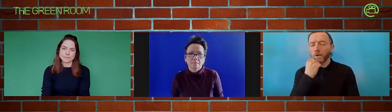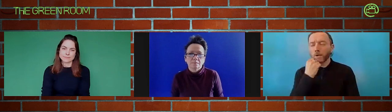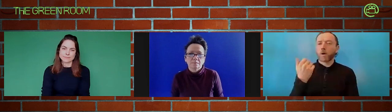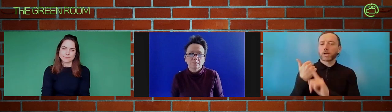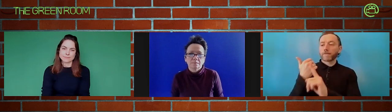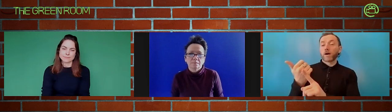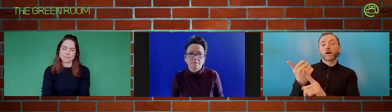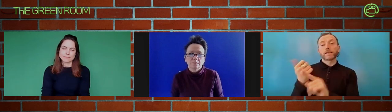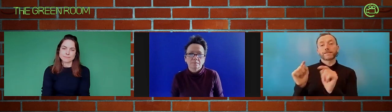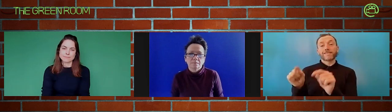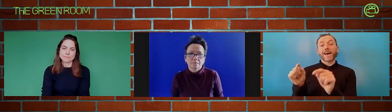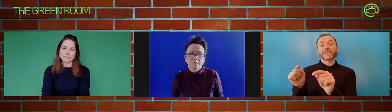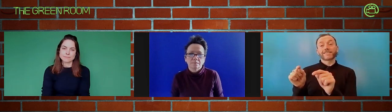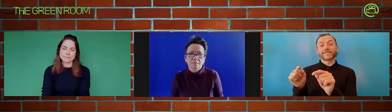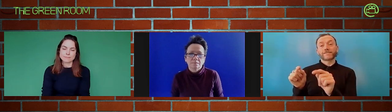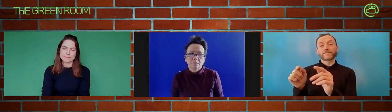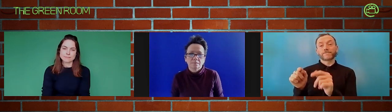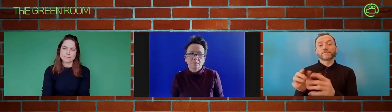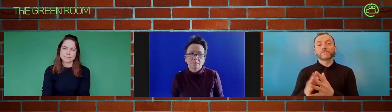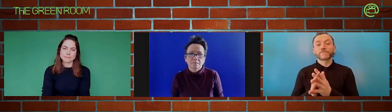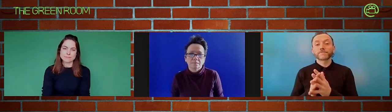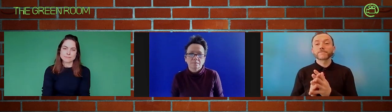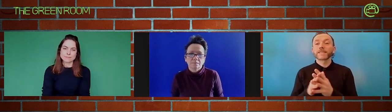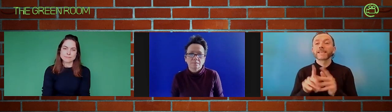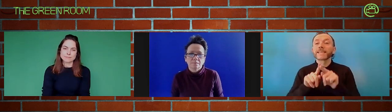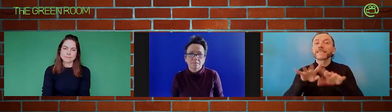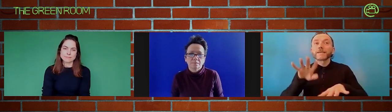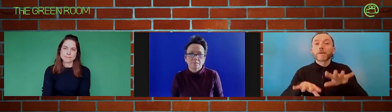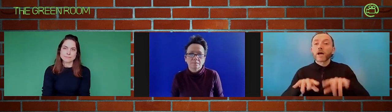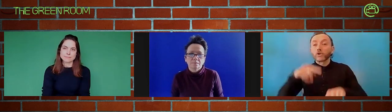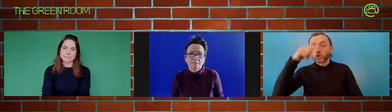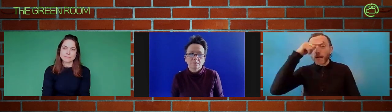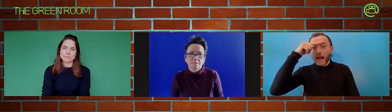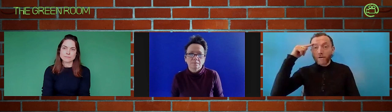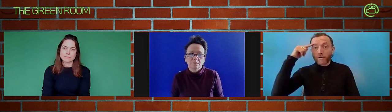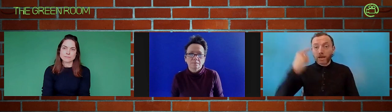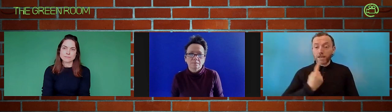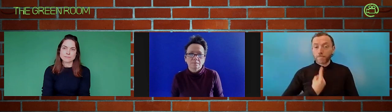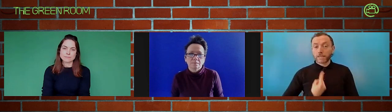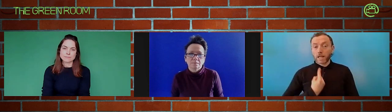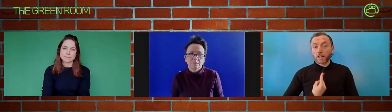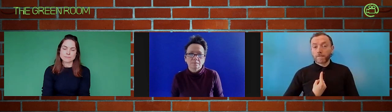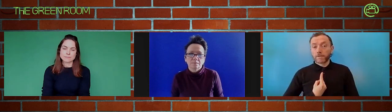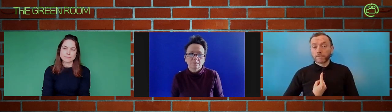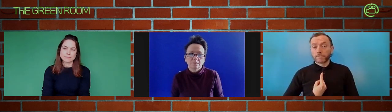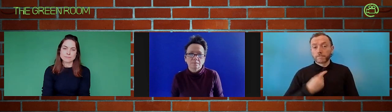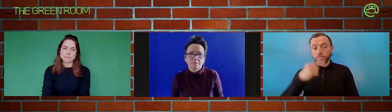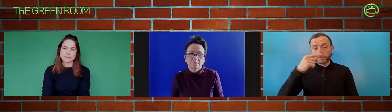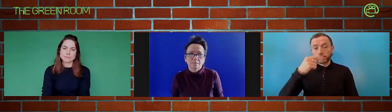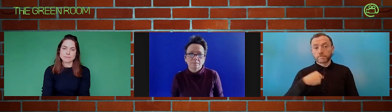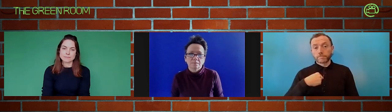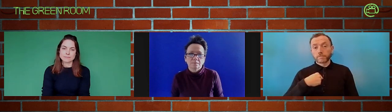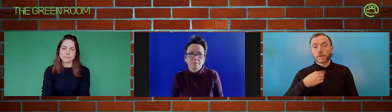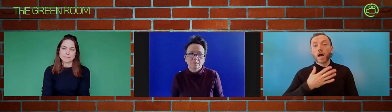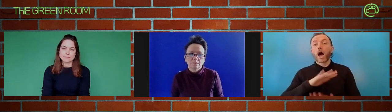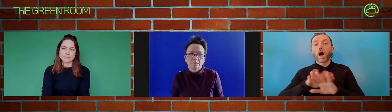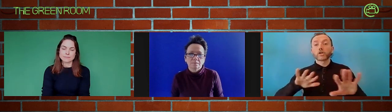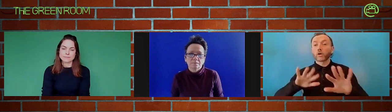because it's a little bit similar to Harri. Which is one of the reasons I don't do performance interpreting because I am